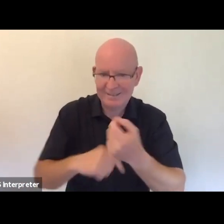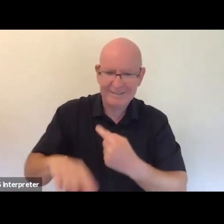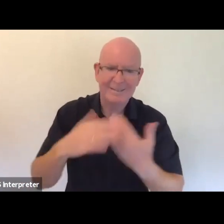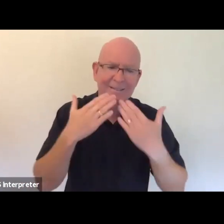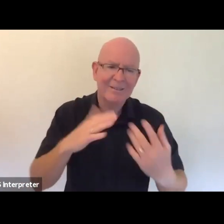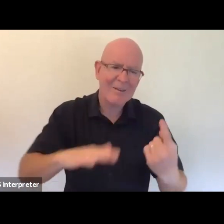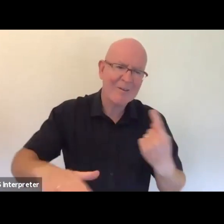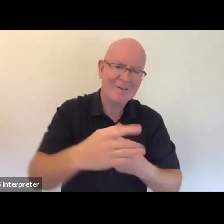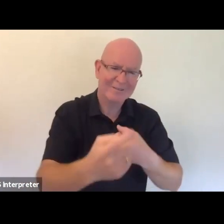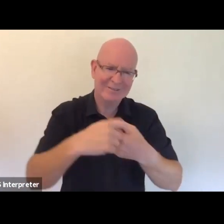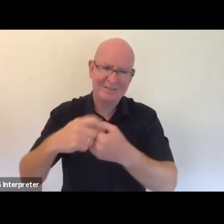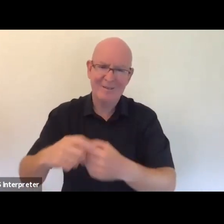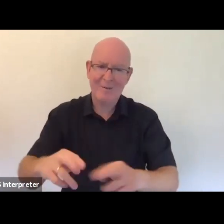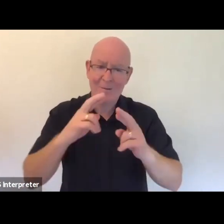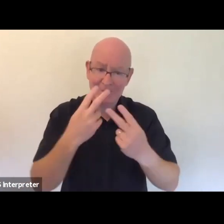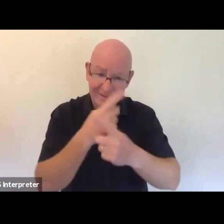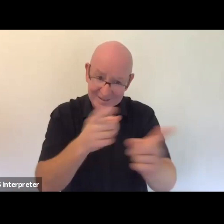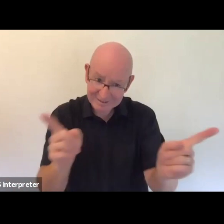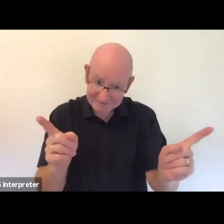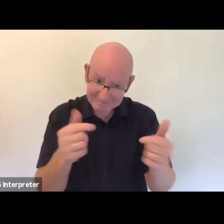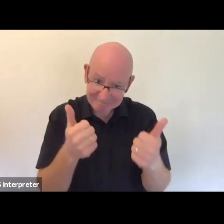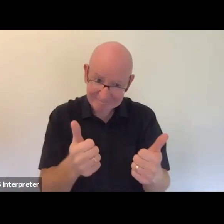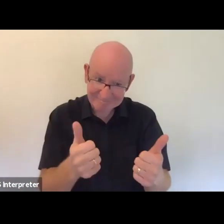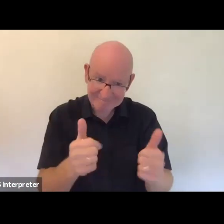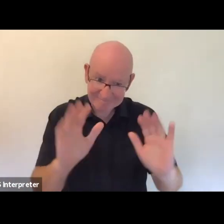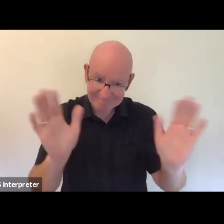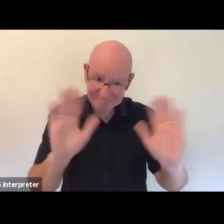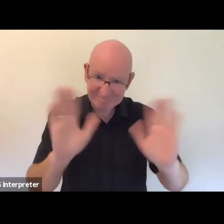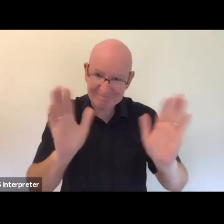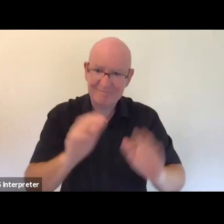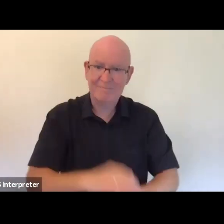Thank you. Bye!